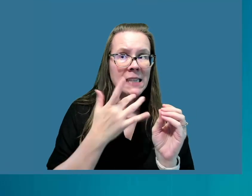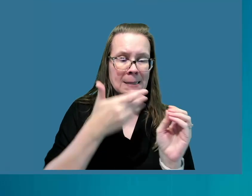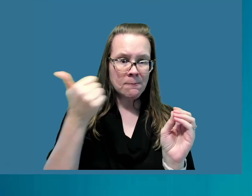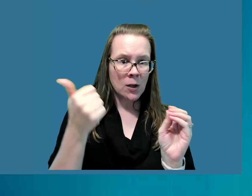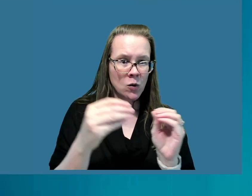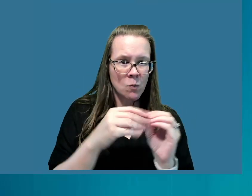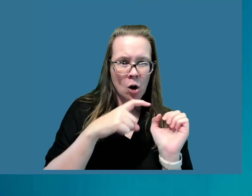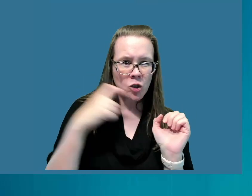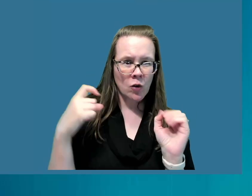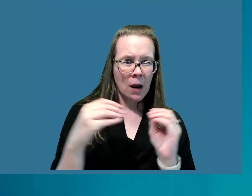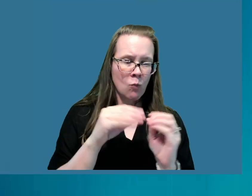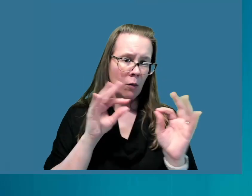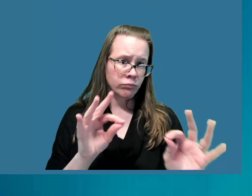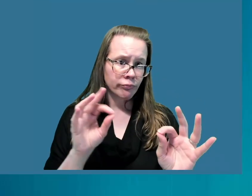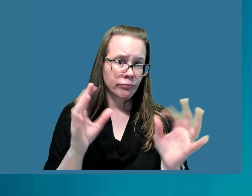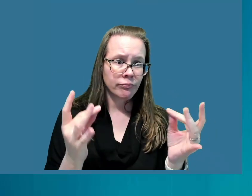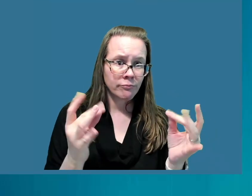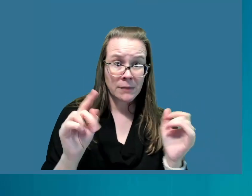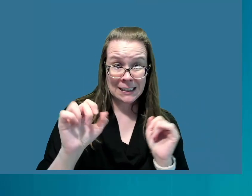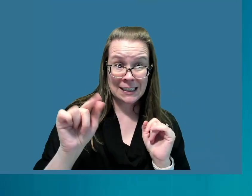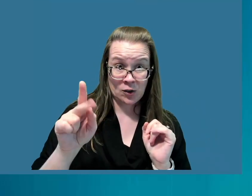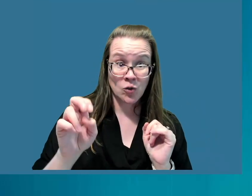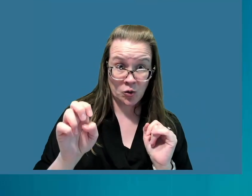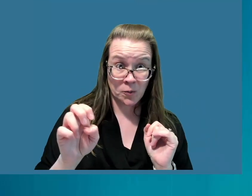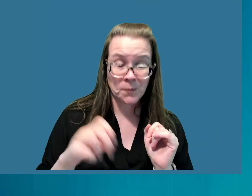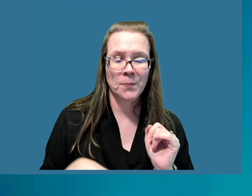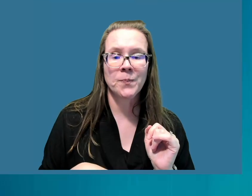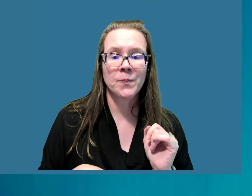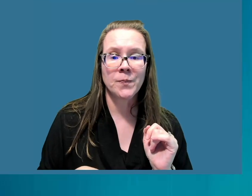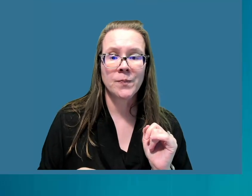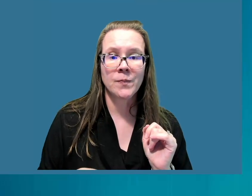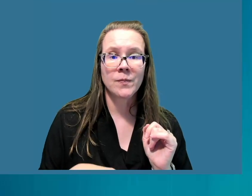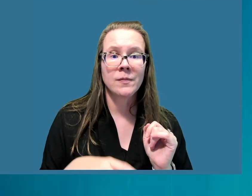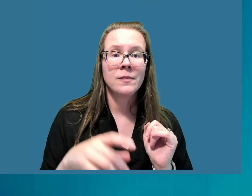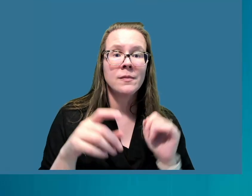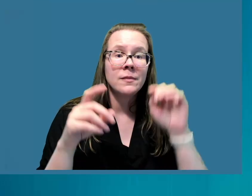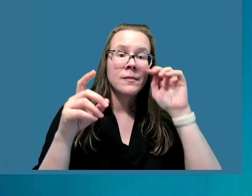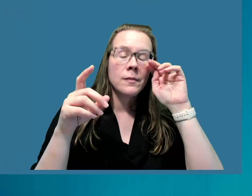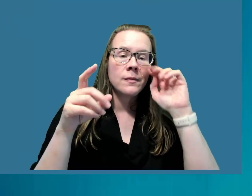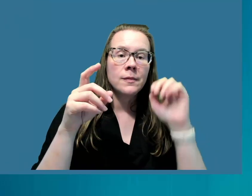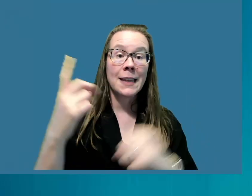you don't have to, but they will taste better. They'll be a better texture. So I bake them on day